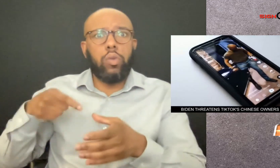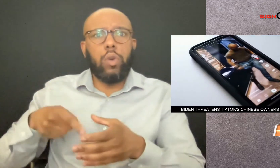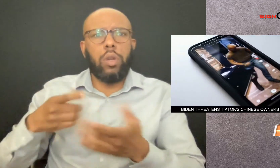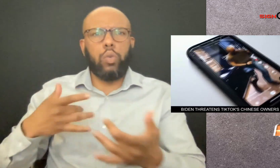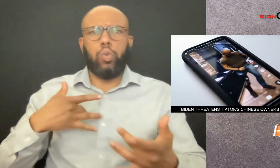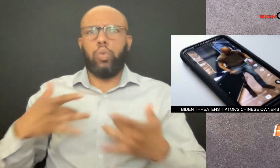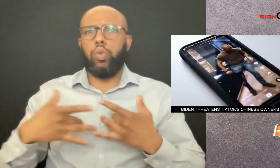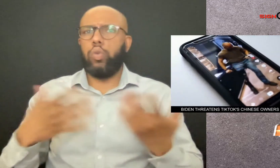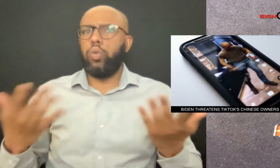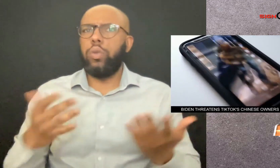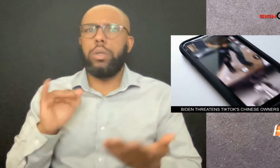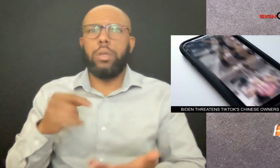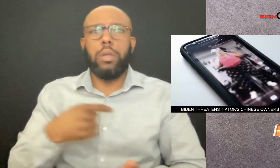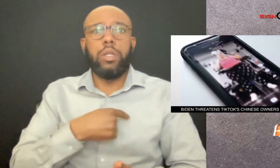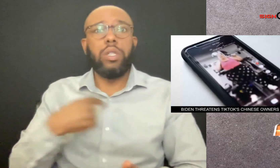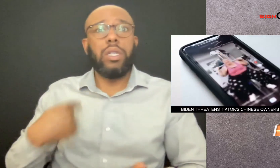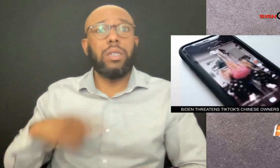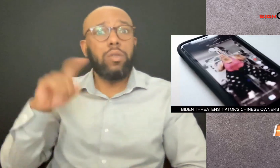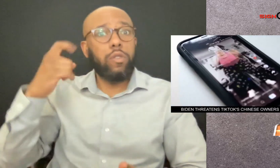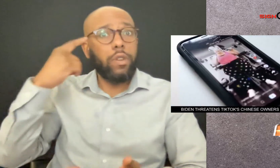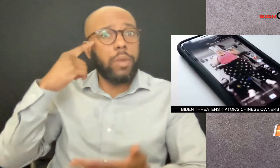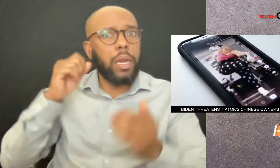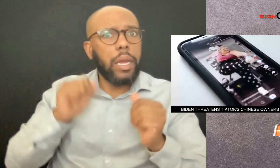And federal officials are concerned that the